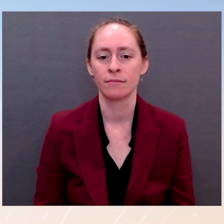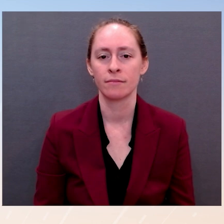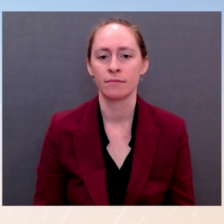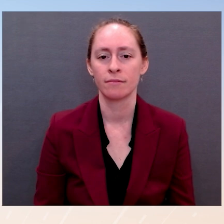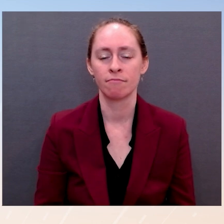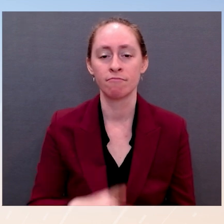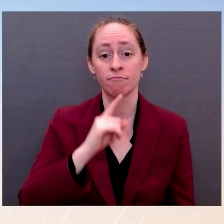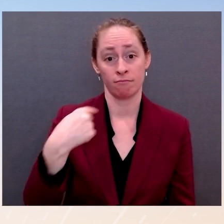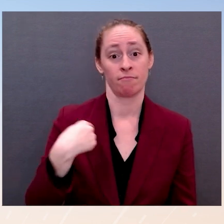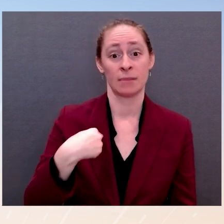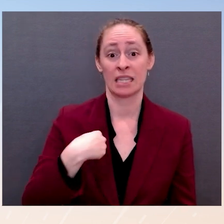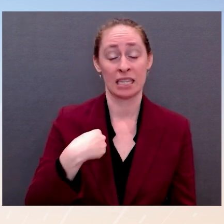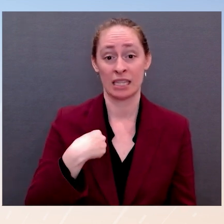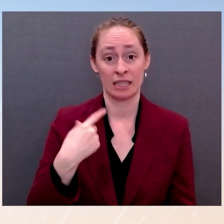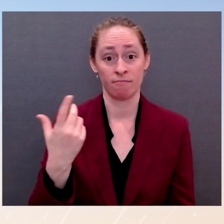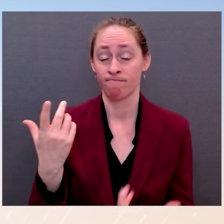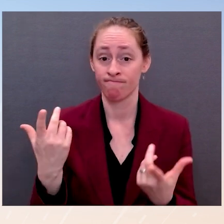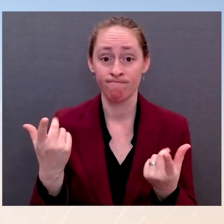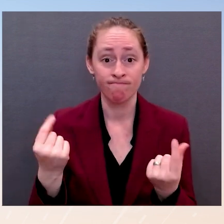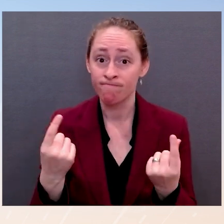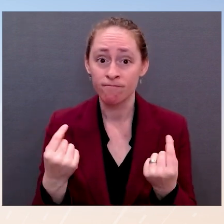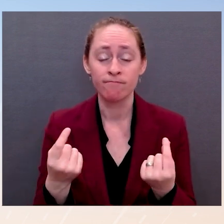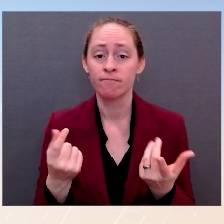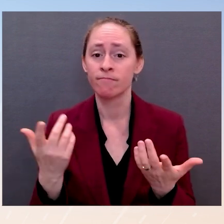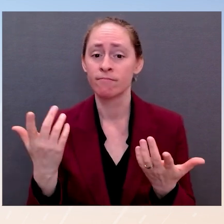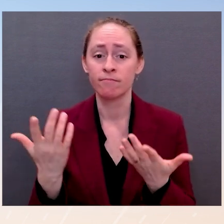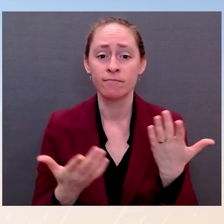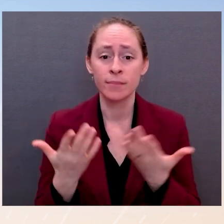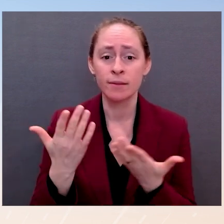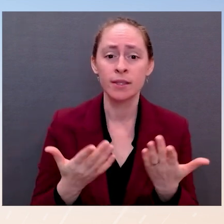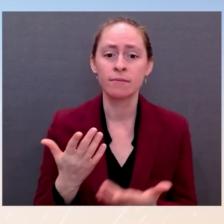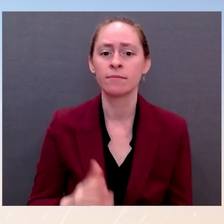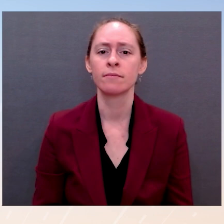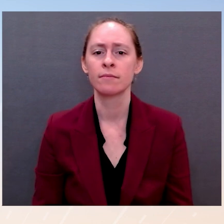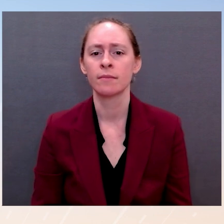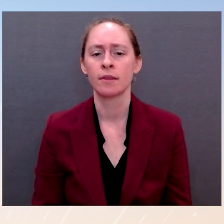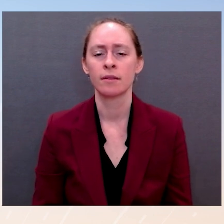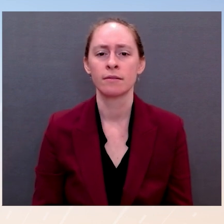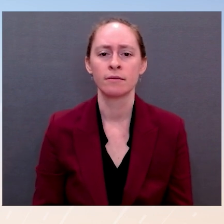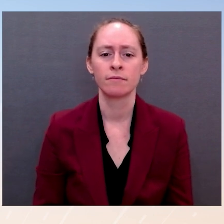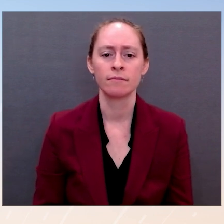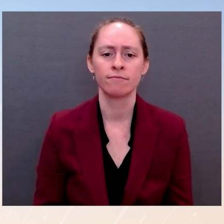we all have been impacted in some form or fashion with a loved one, a family member,